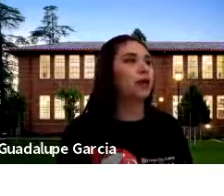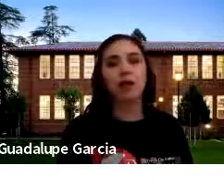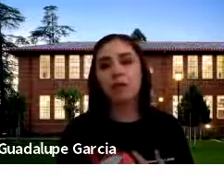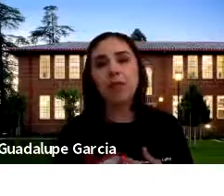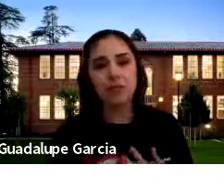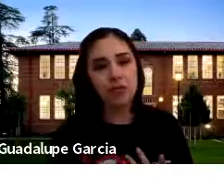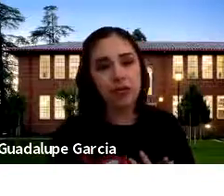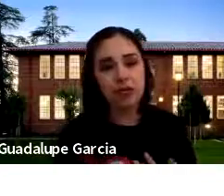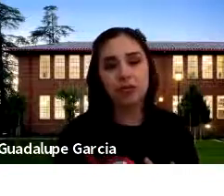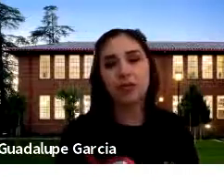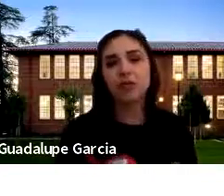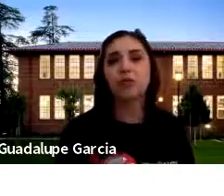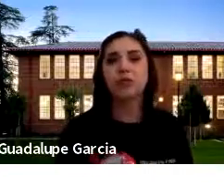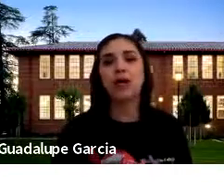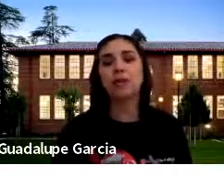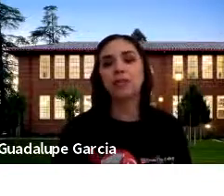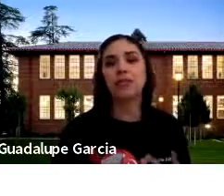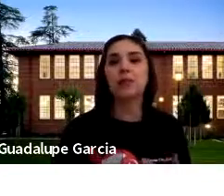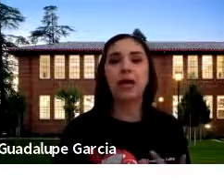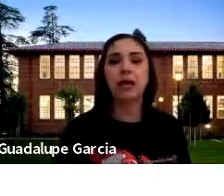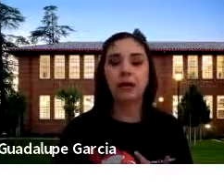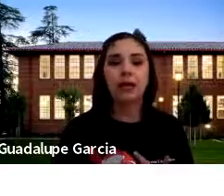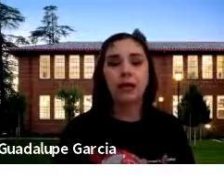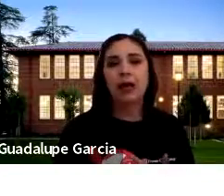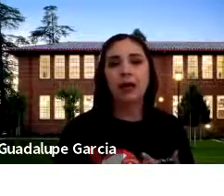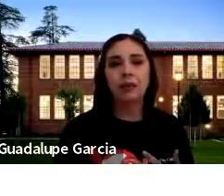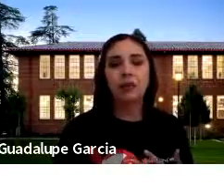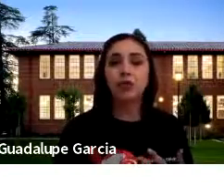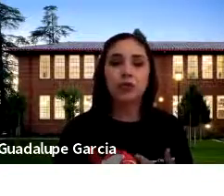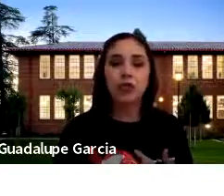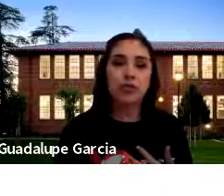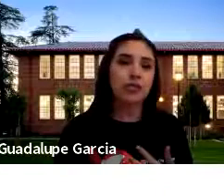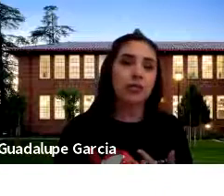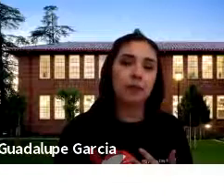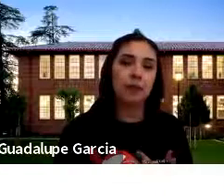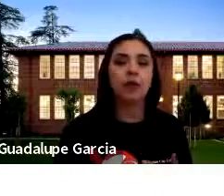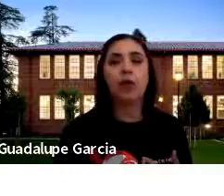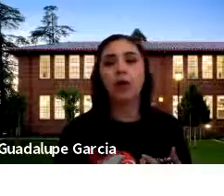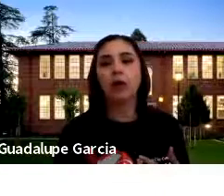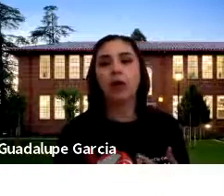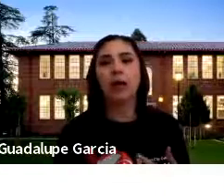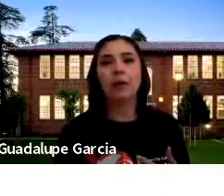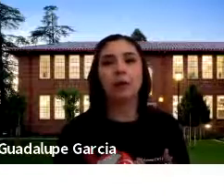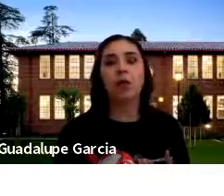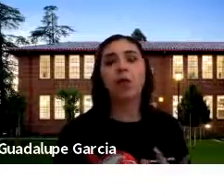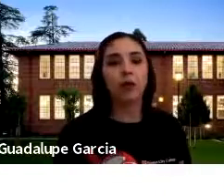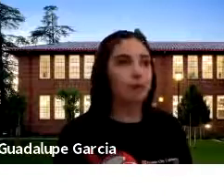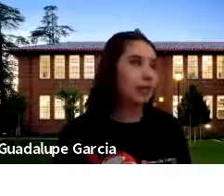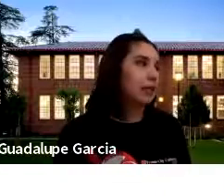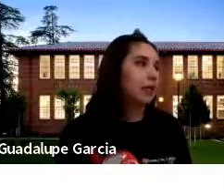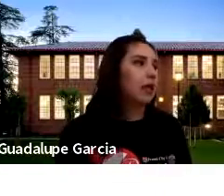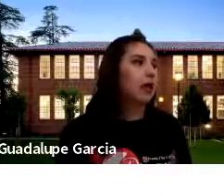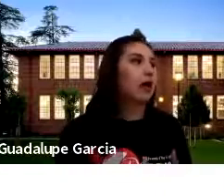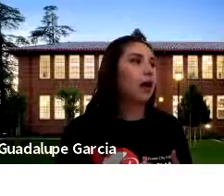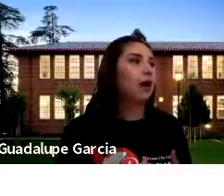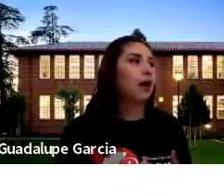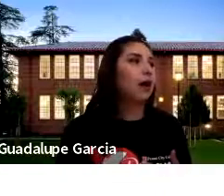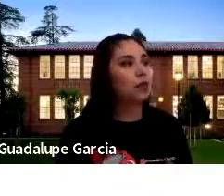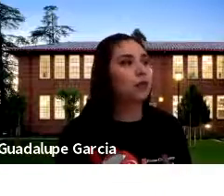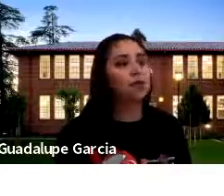undocumented students, students who do not possess a valid social security number or a work permit are a dream students are also